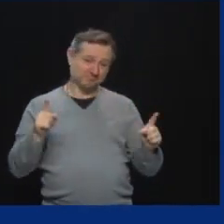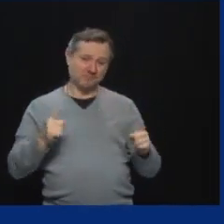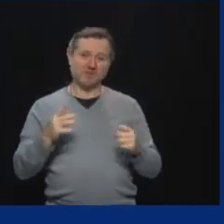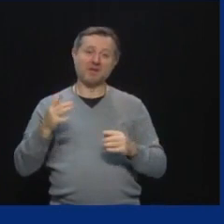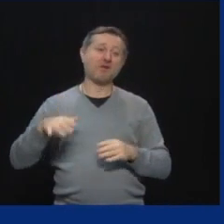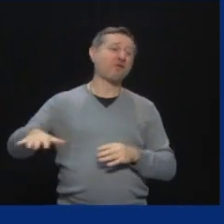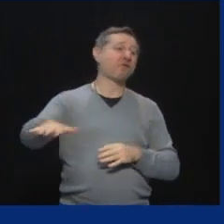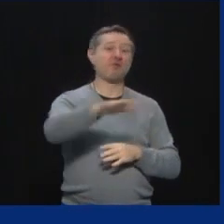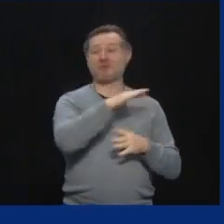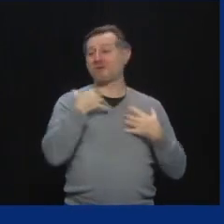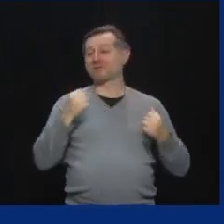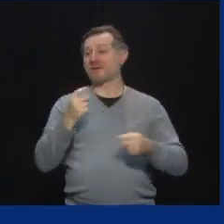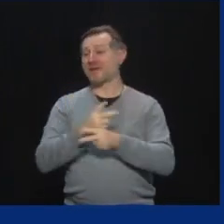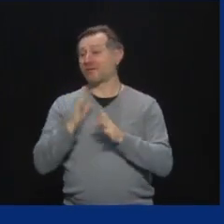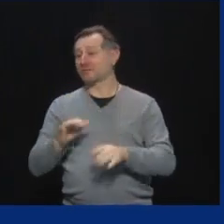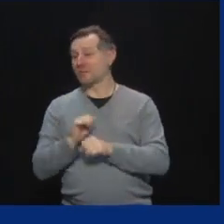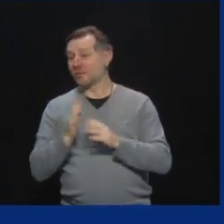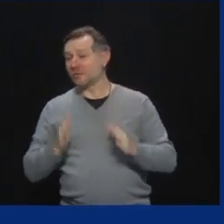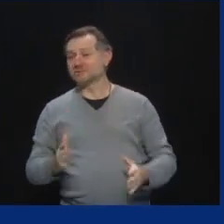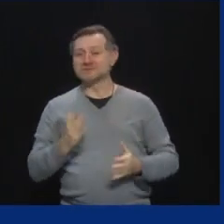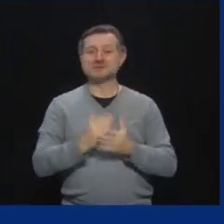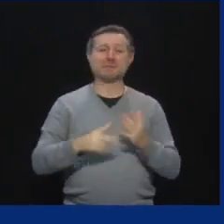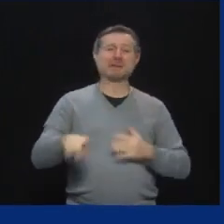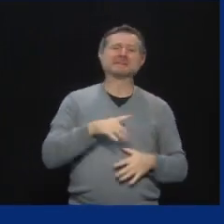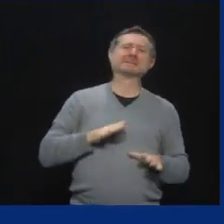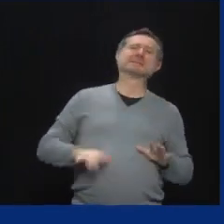those who are a little nervous about this and anxious and didn't do it up